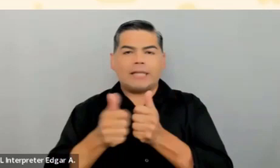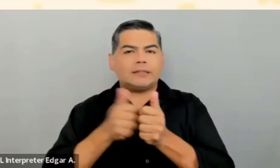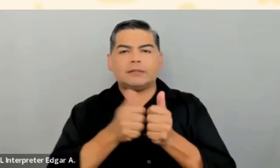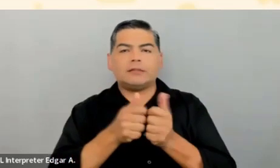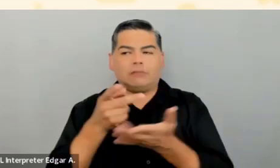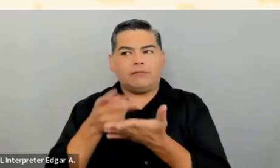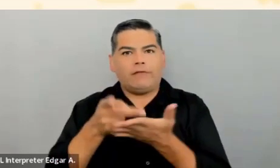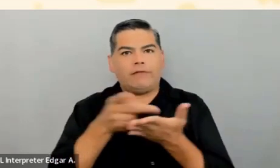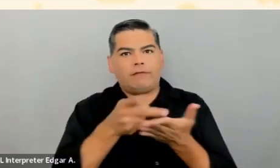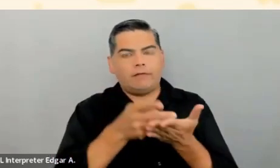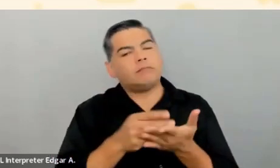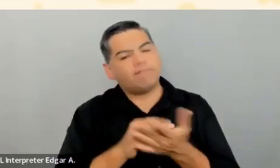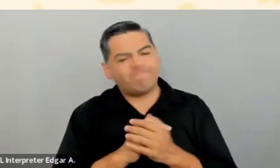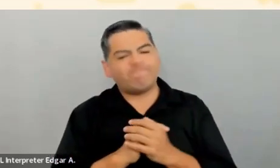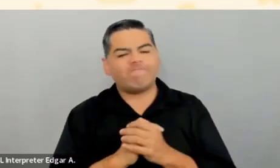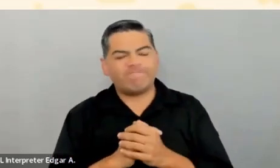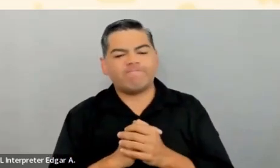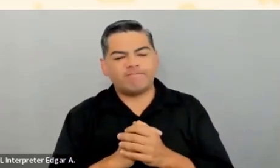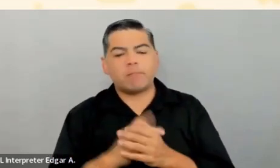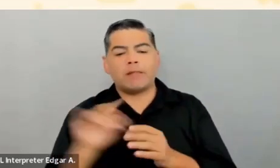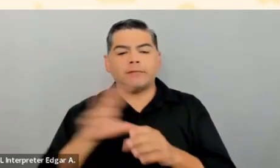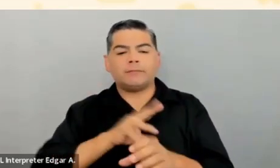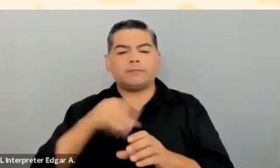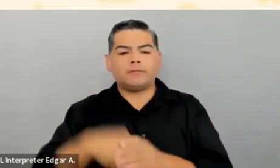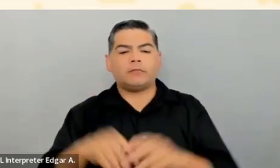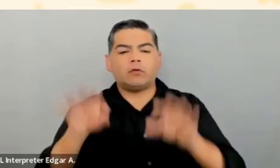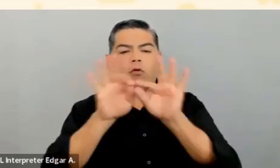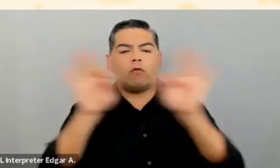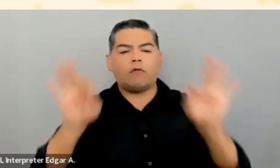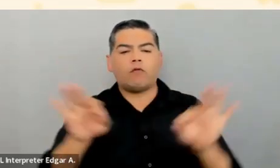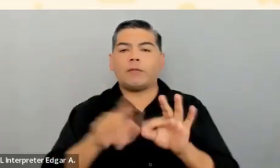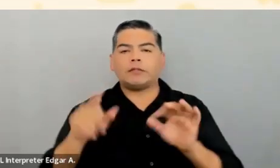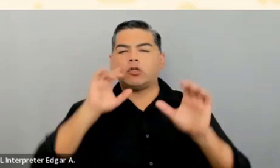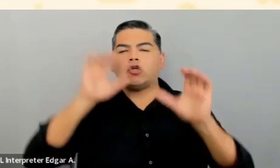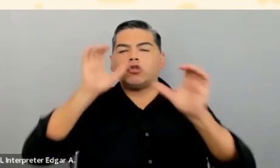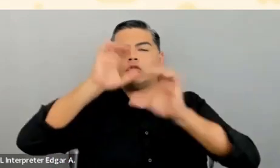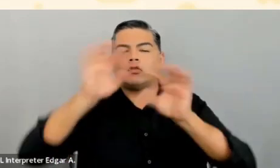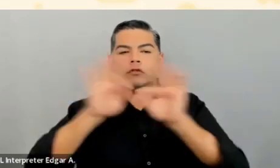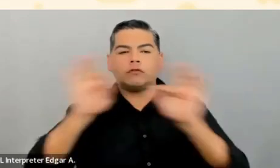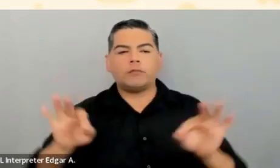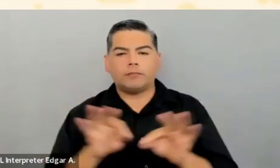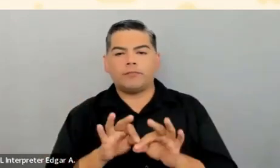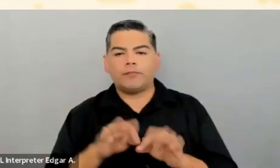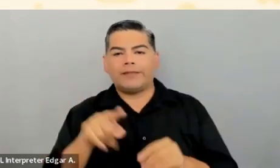So here we can see this includes a form. This is the search form. And we can see that it's missing labels.